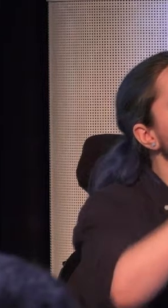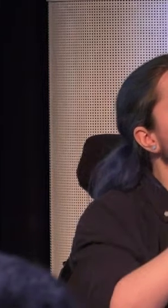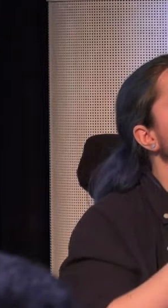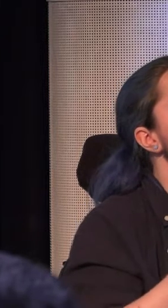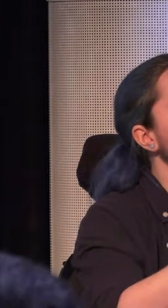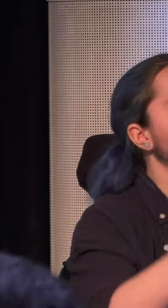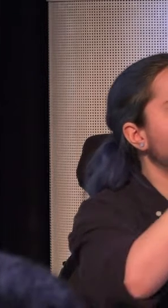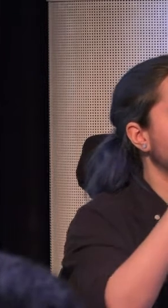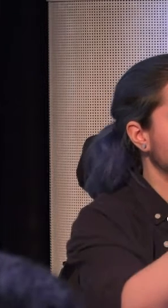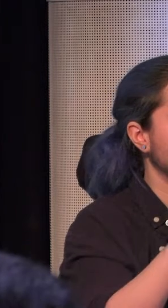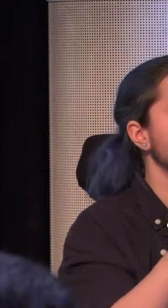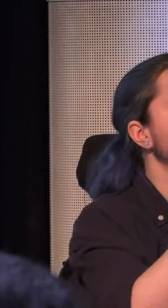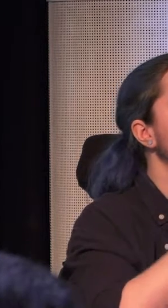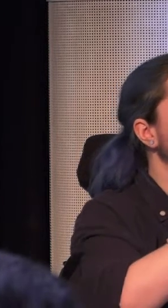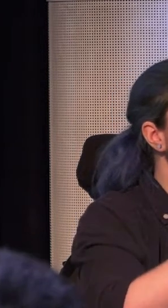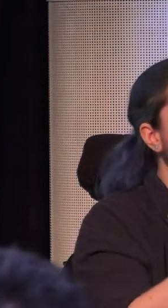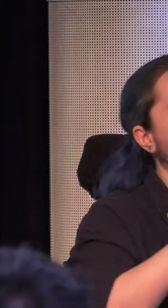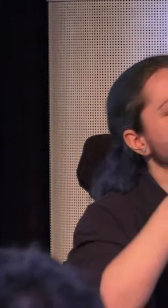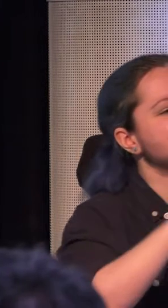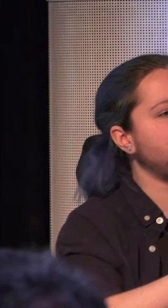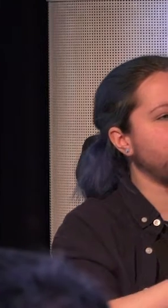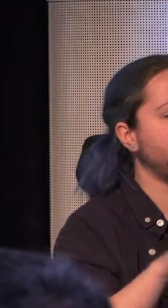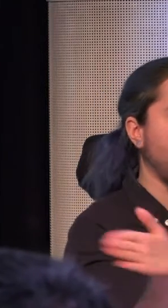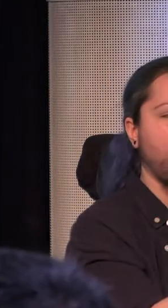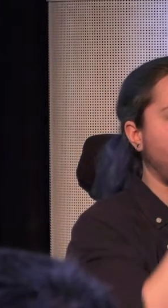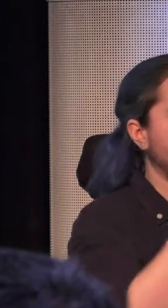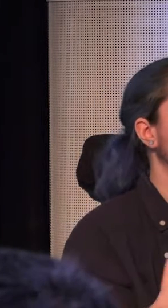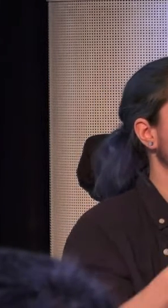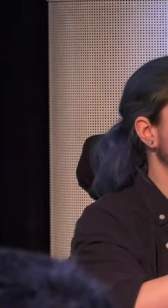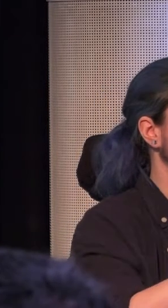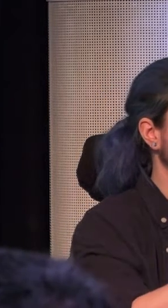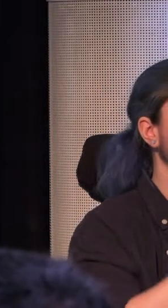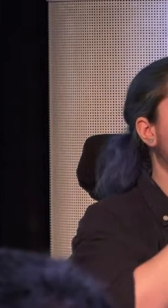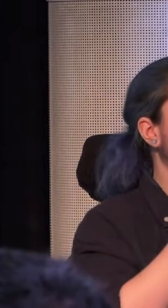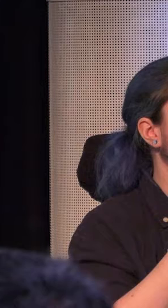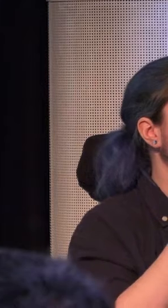youth offending teams and sixth form colleges in England. So I'll come back to that a bit later on.